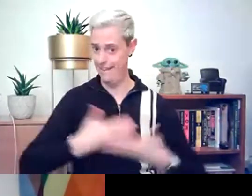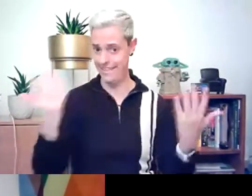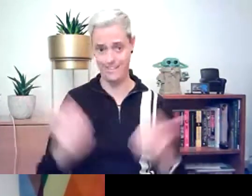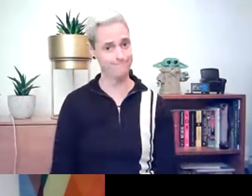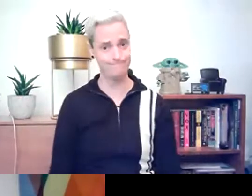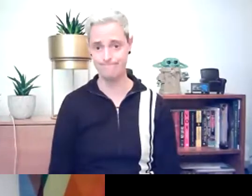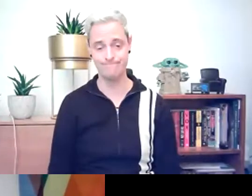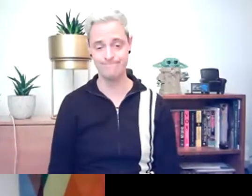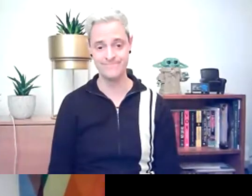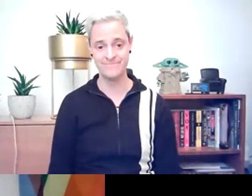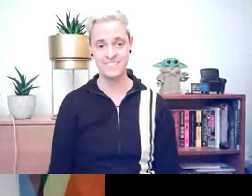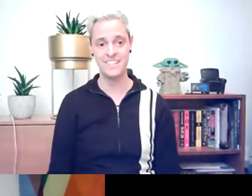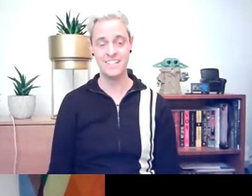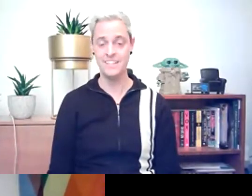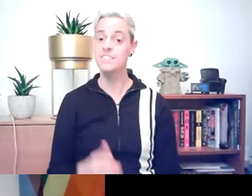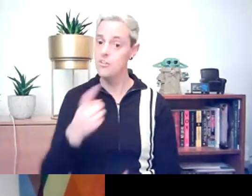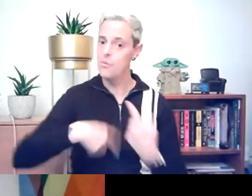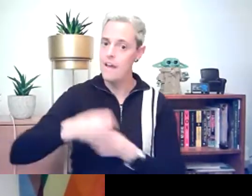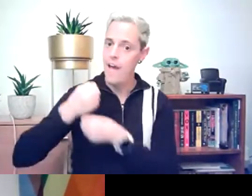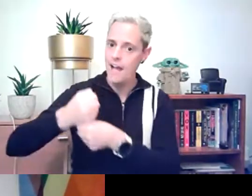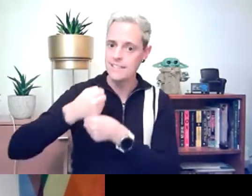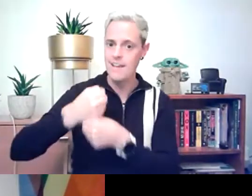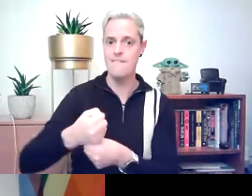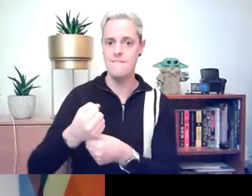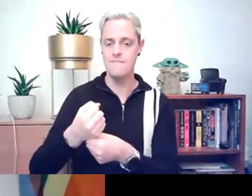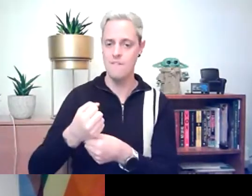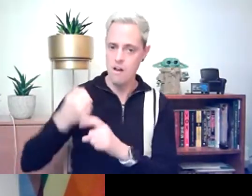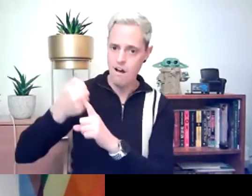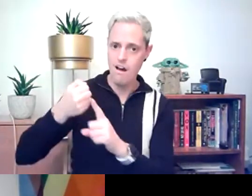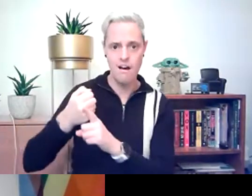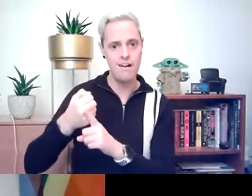activists people who are engaged with these issues. It can lead to burnout because you're